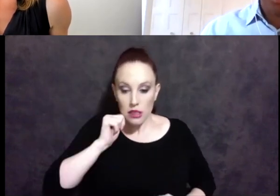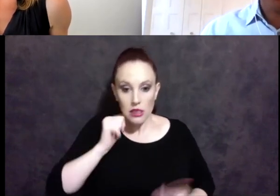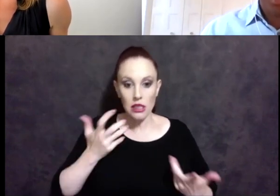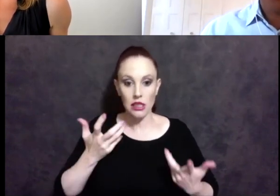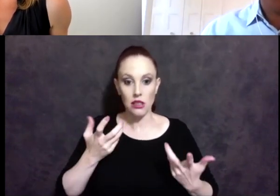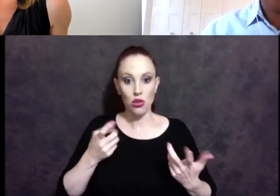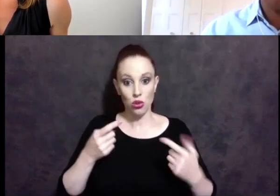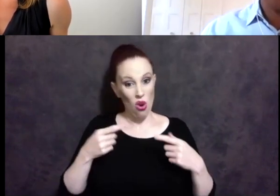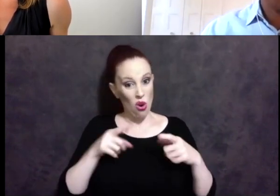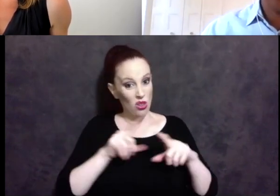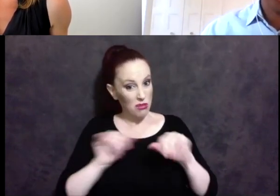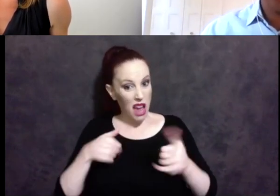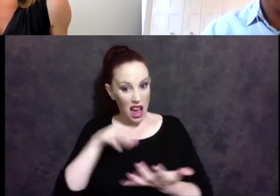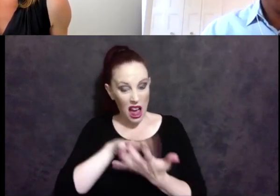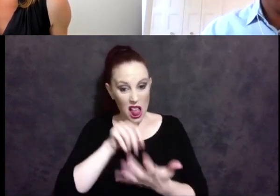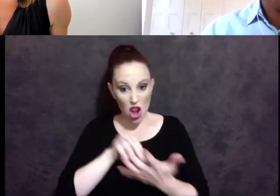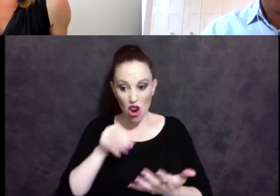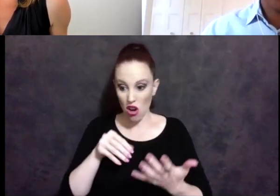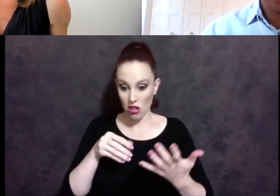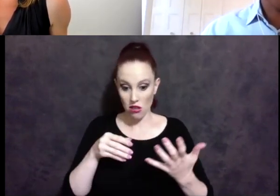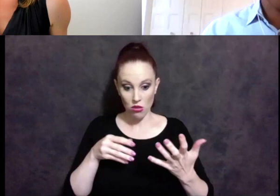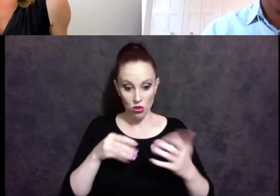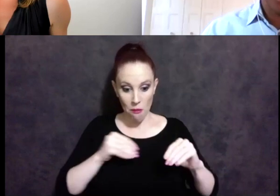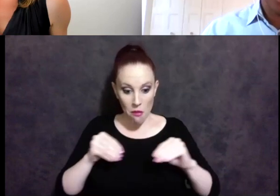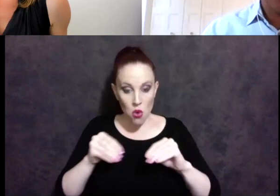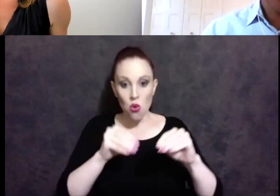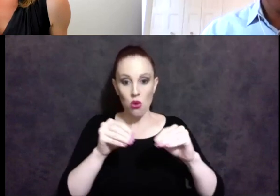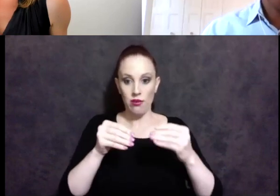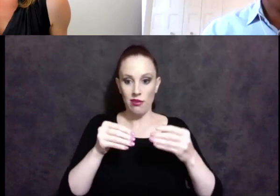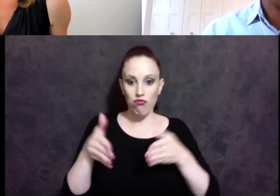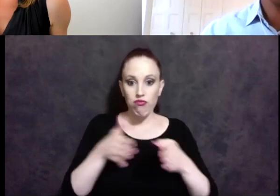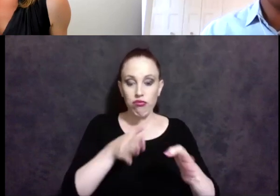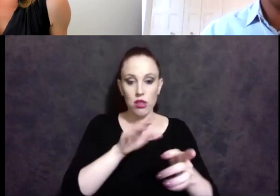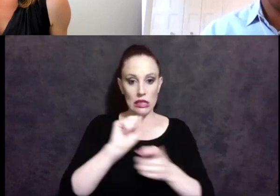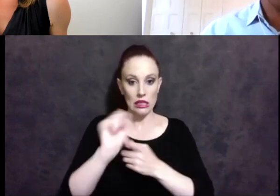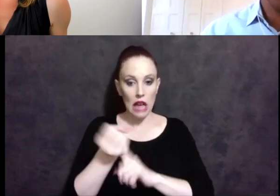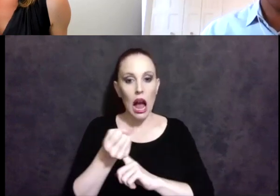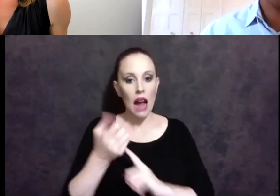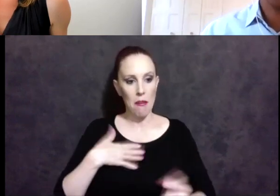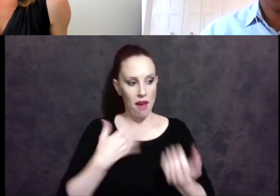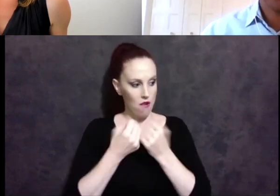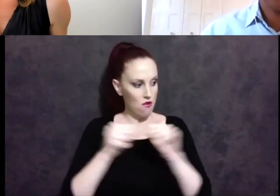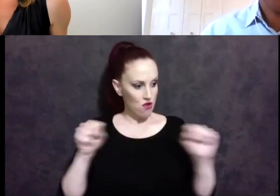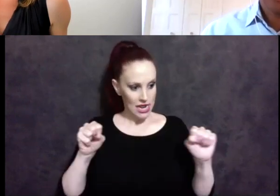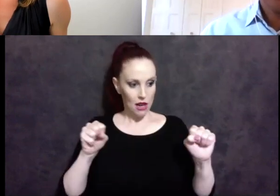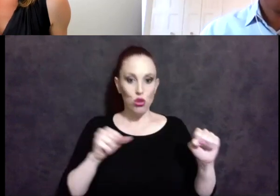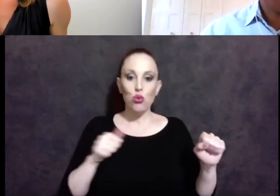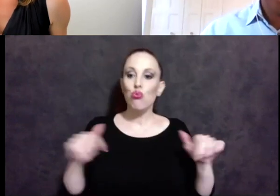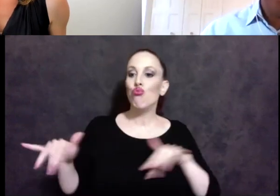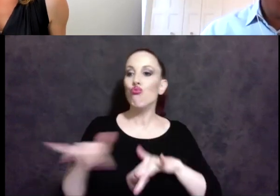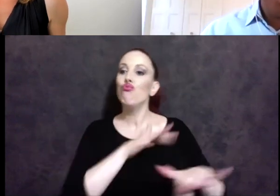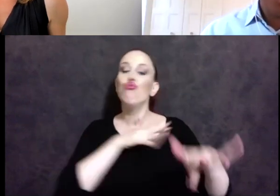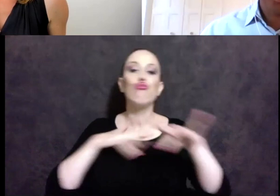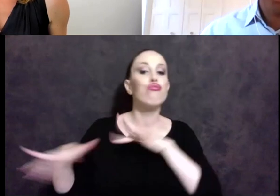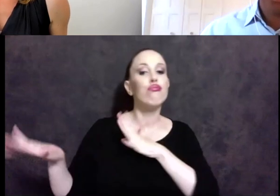that in order for me to move freely, navigate in society, my freedom of mobility was conditioned